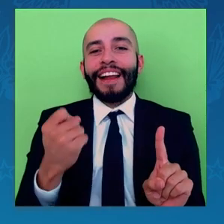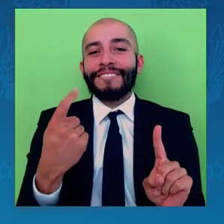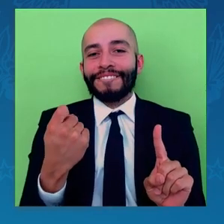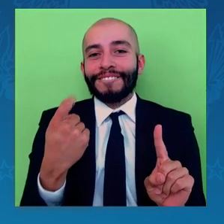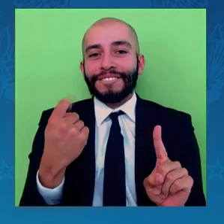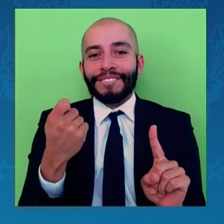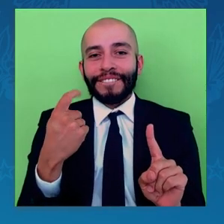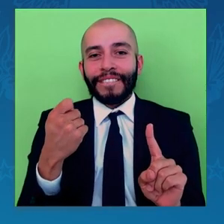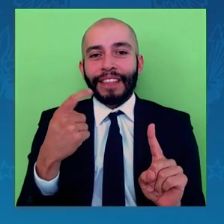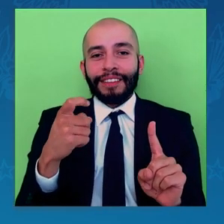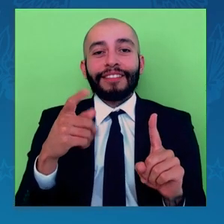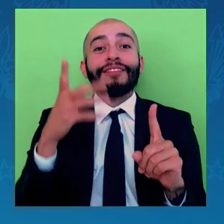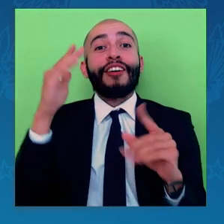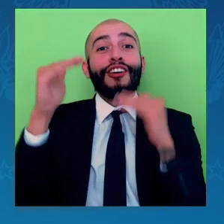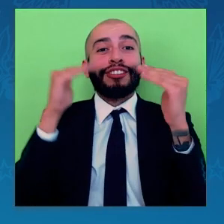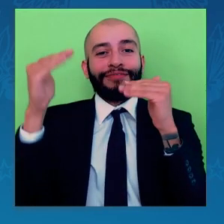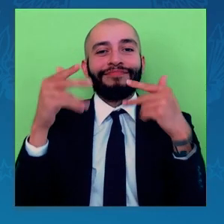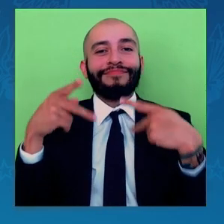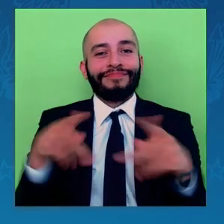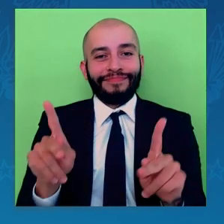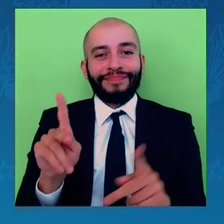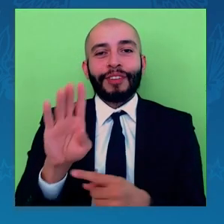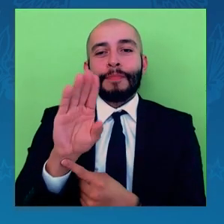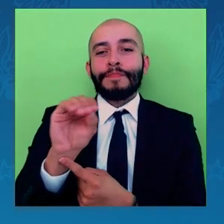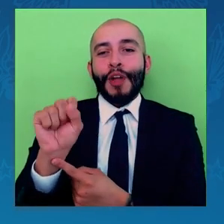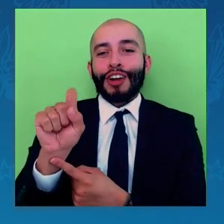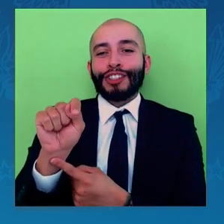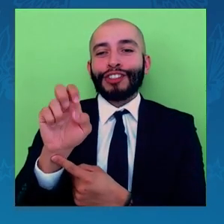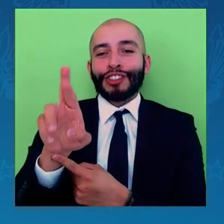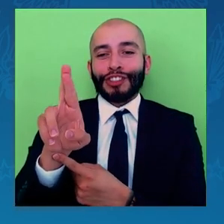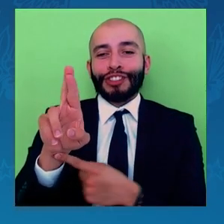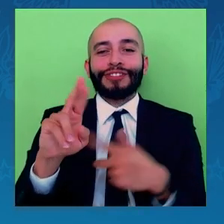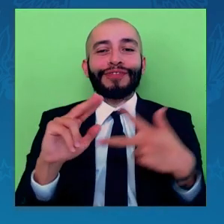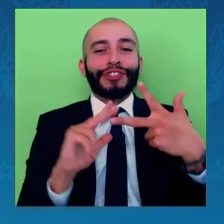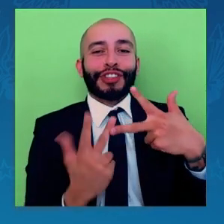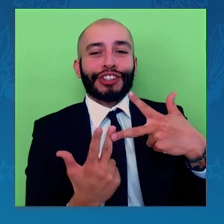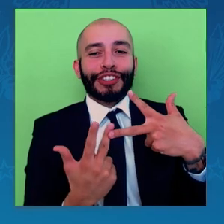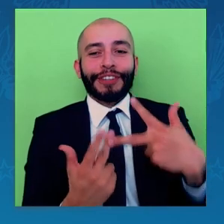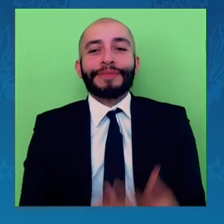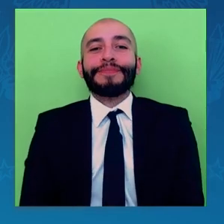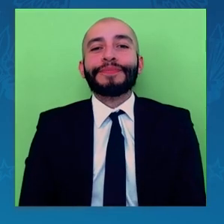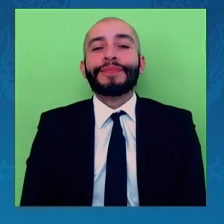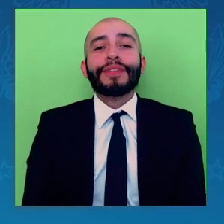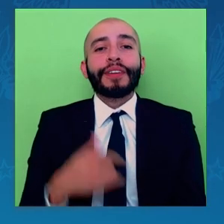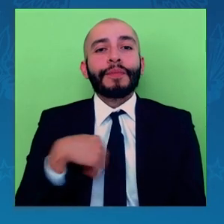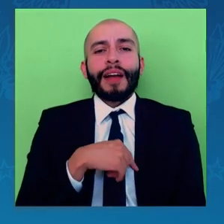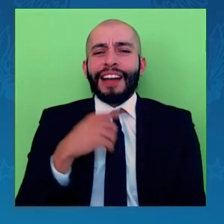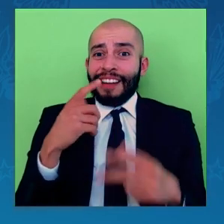We cannot waver in our commitment to equitably vaccinating children and equitably boosting all adults.